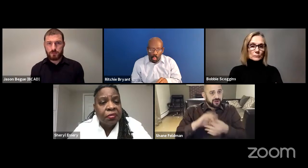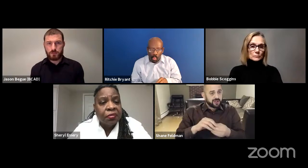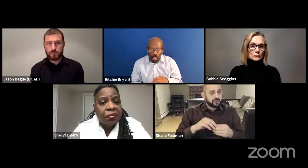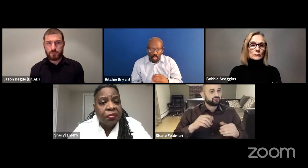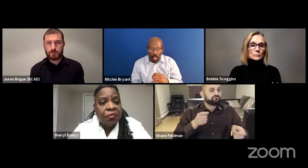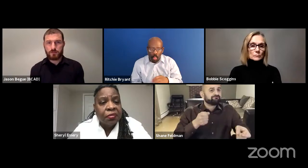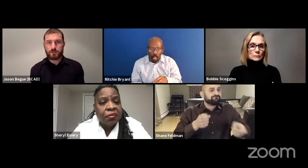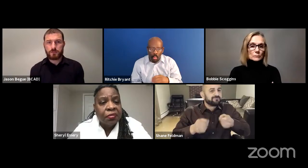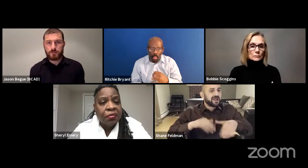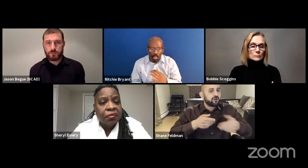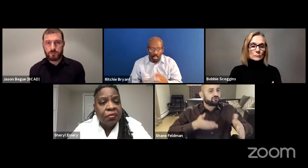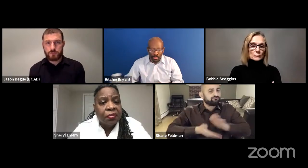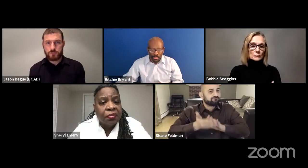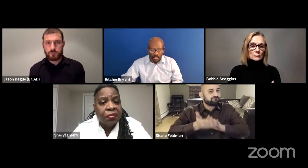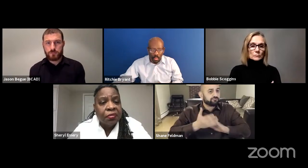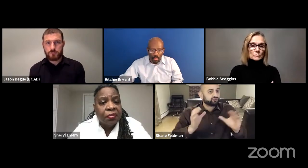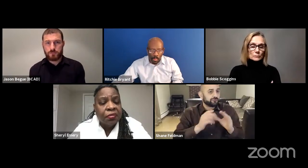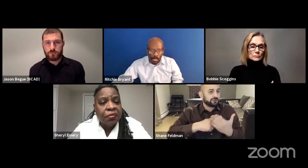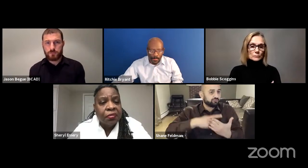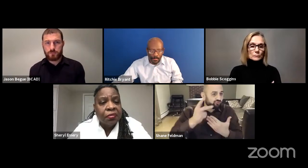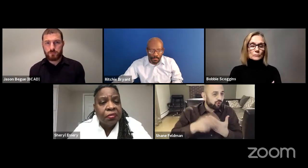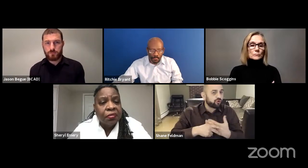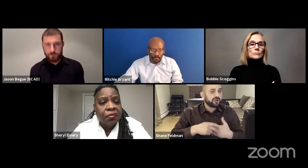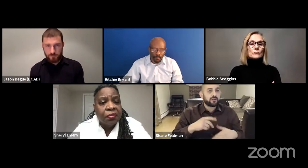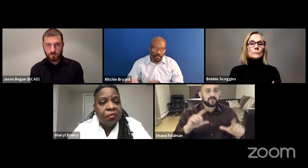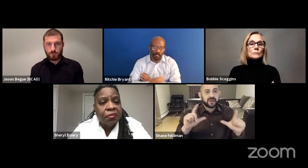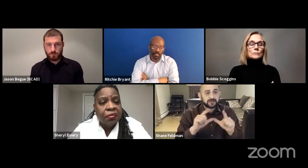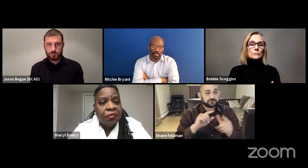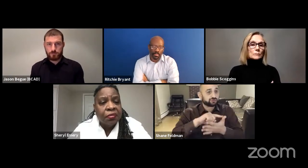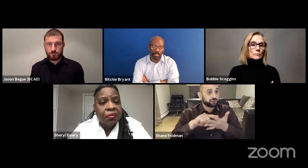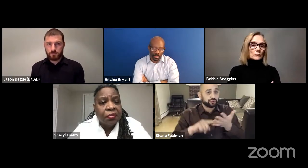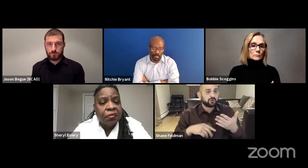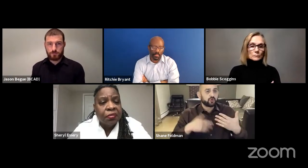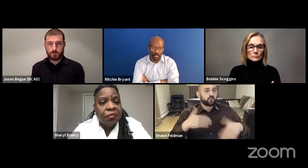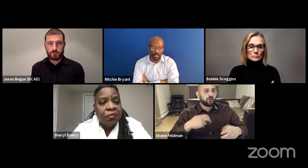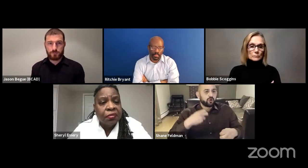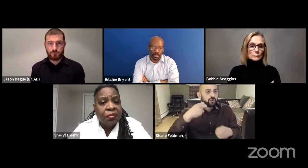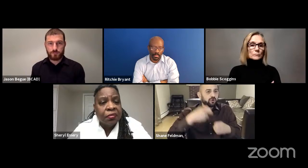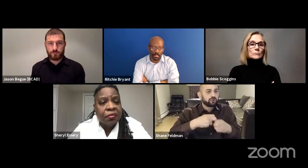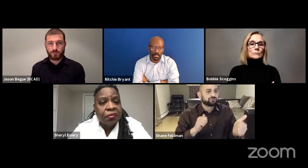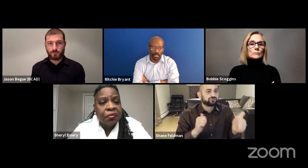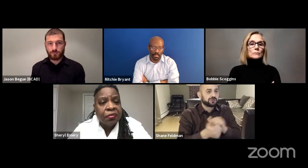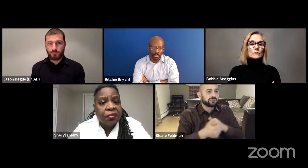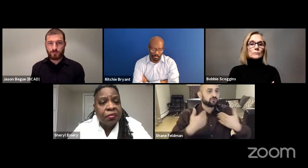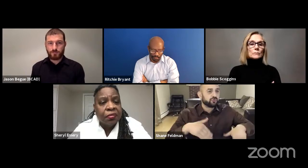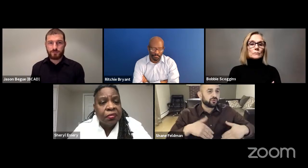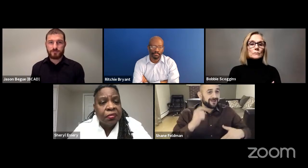Connecticut, and we have laws related to the regulations of certification and licensure,